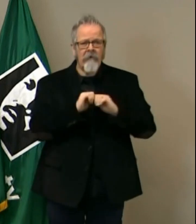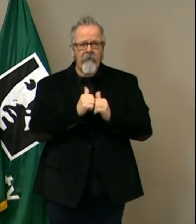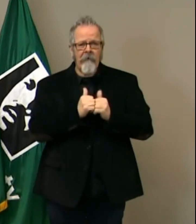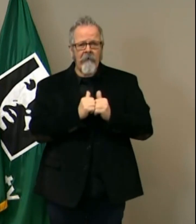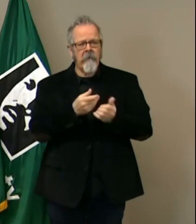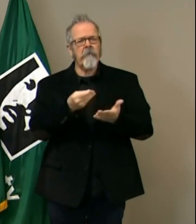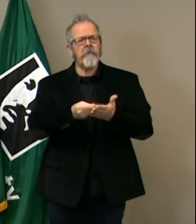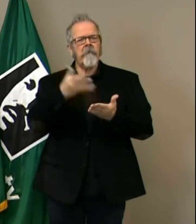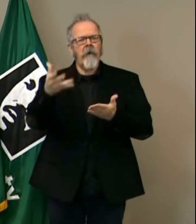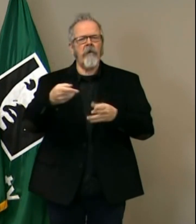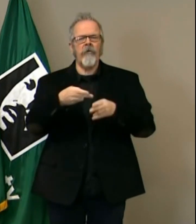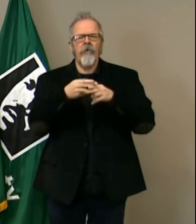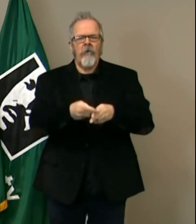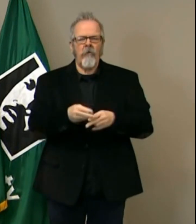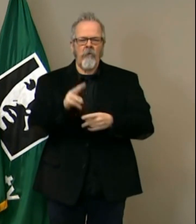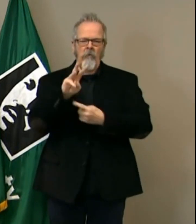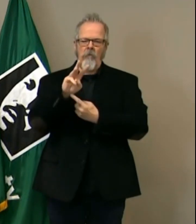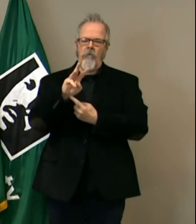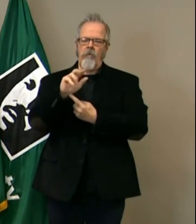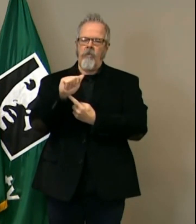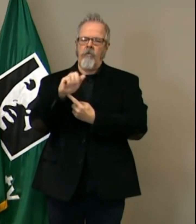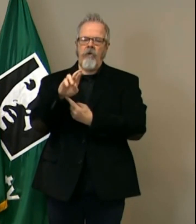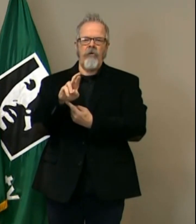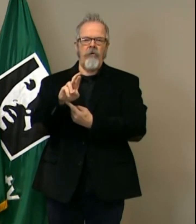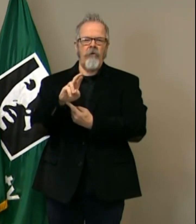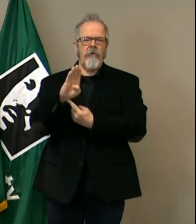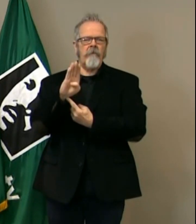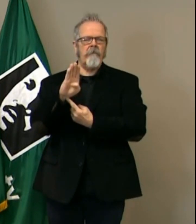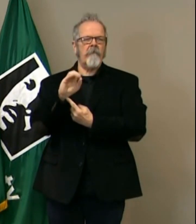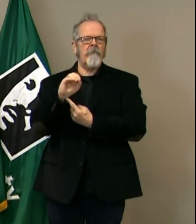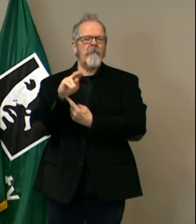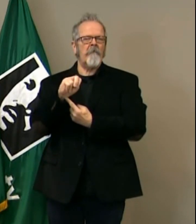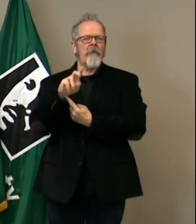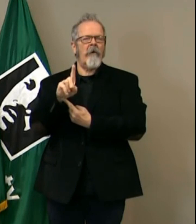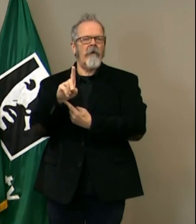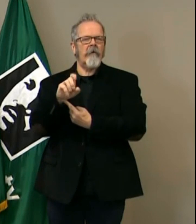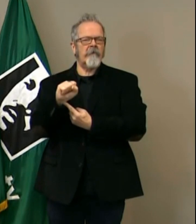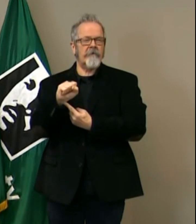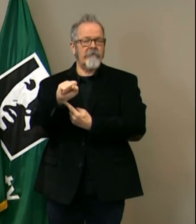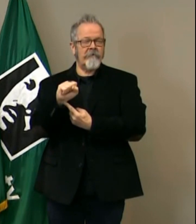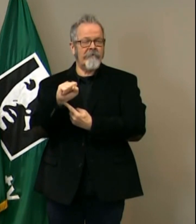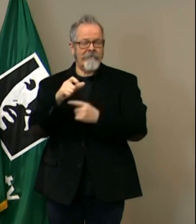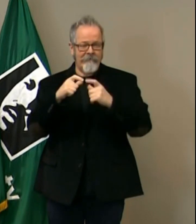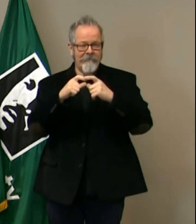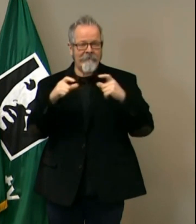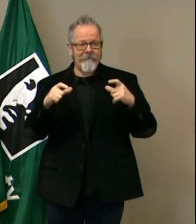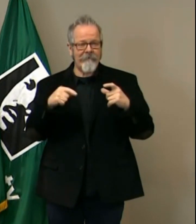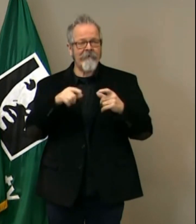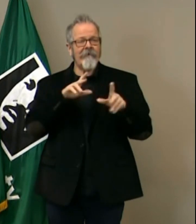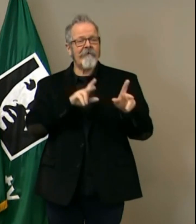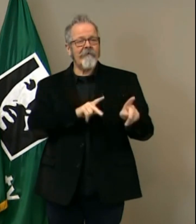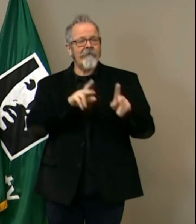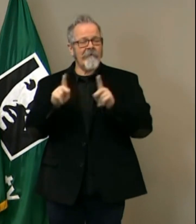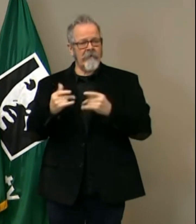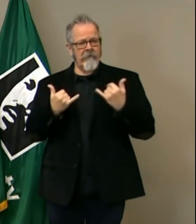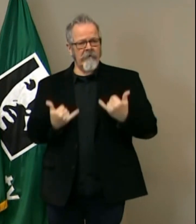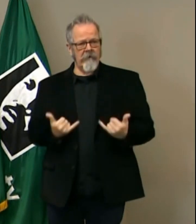if this pandemic is symbolized by the medical mask then perhaps our resilience